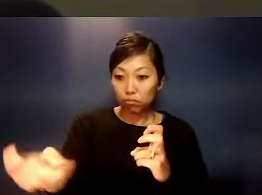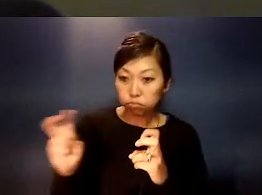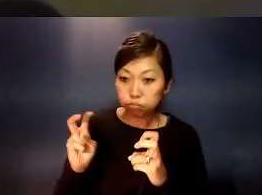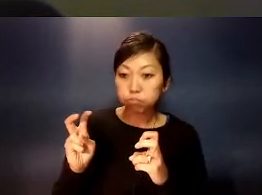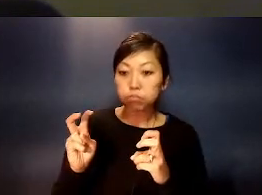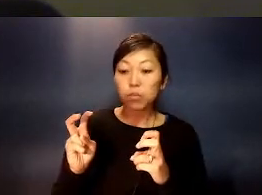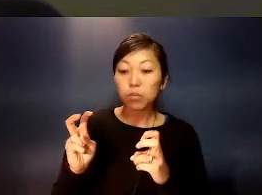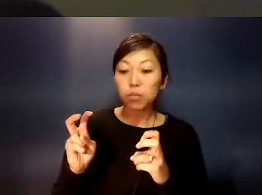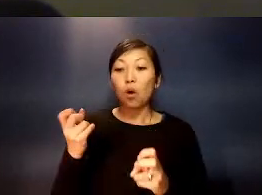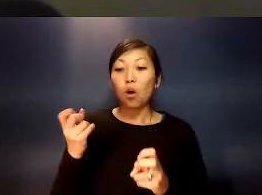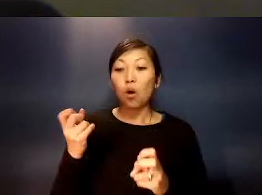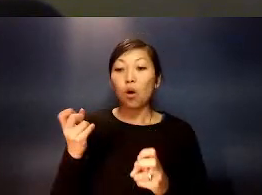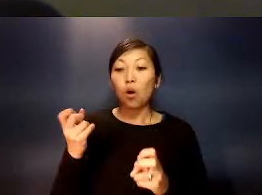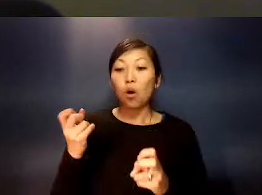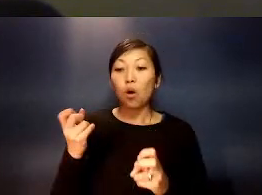≫ COUNCIL MEMBER GORDON: AND I SUSPECT IF WE WERE